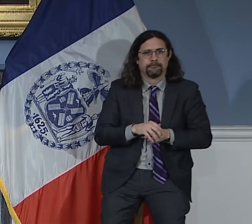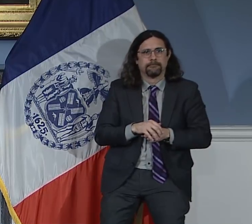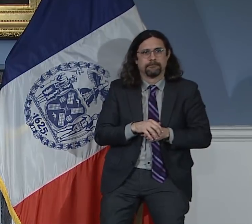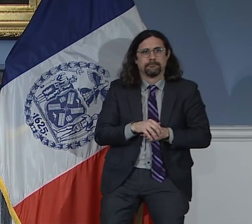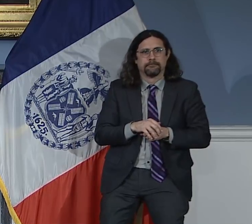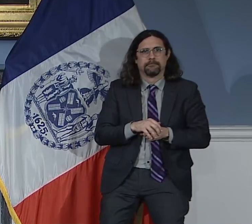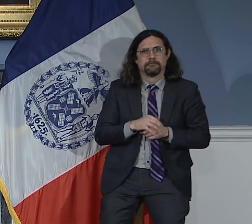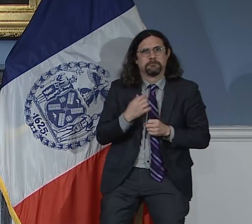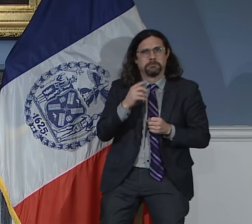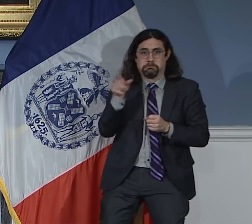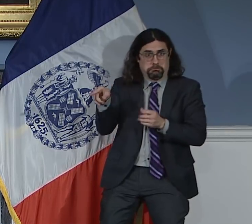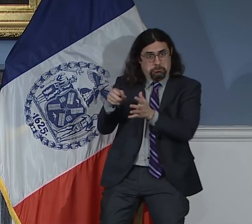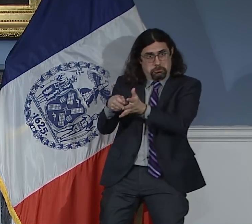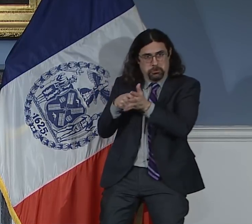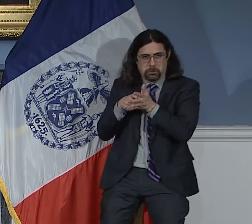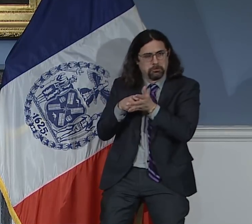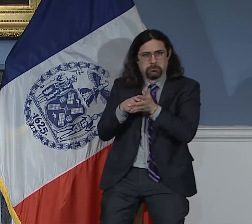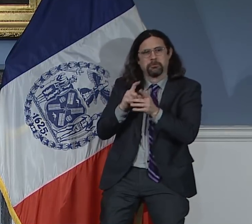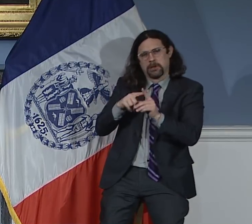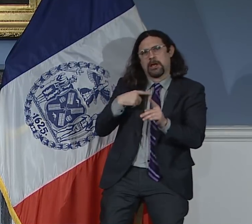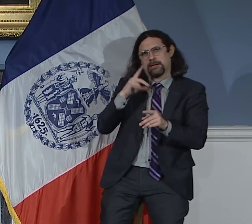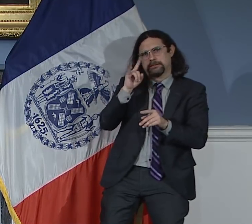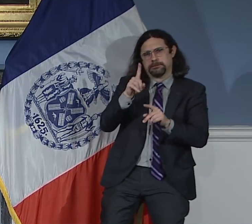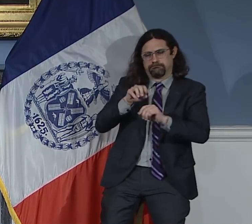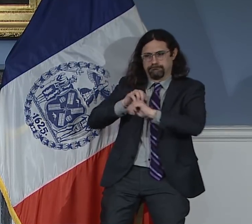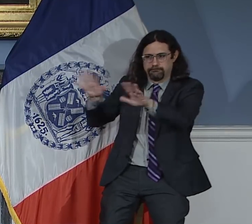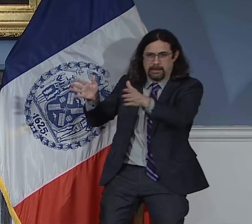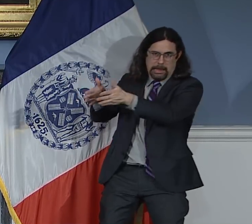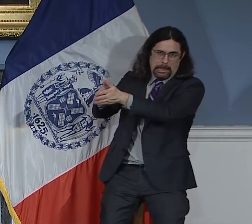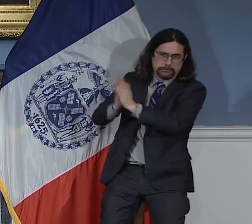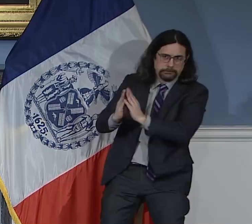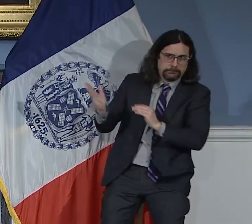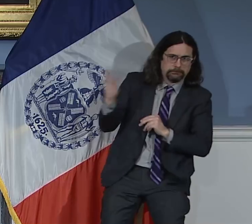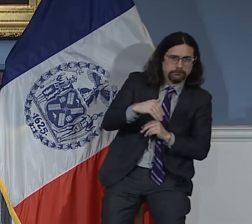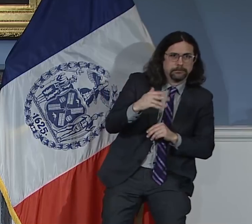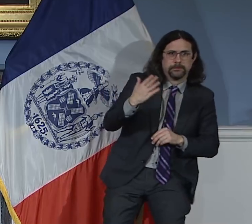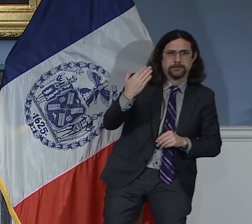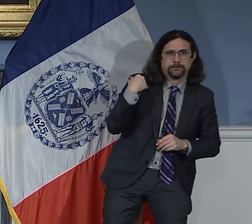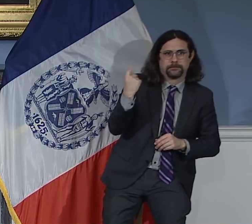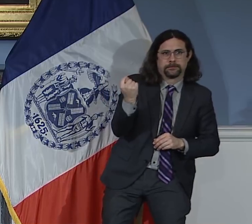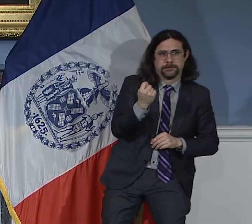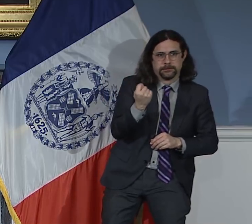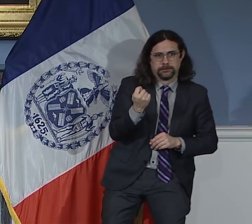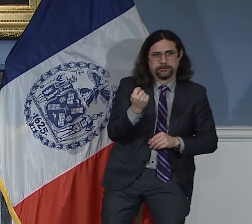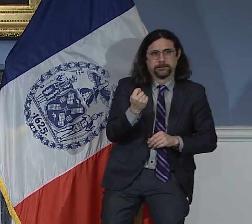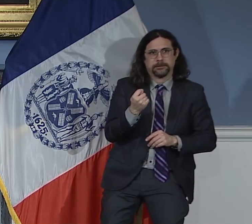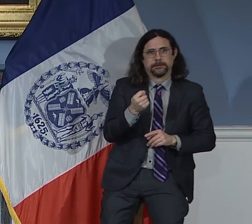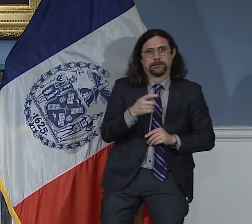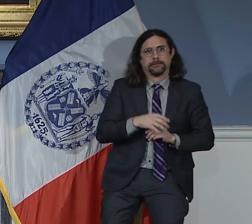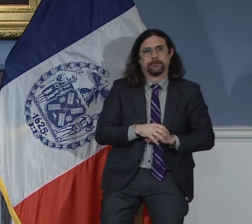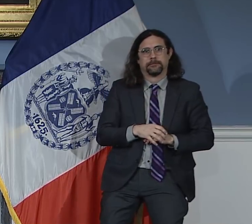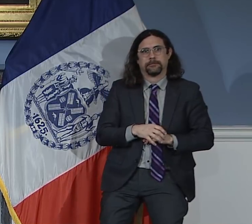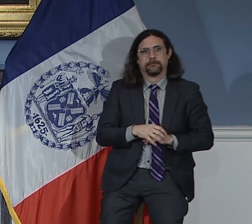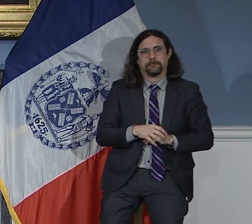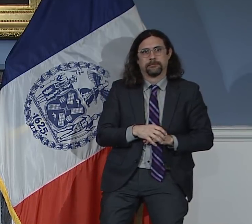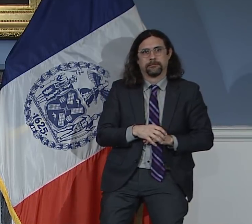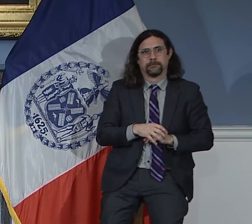SERVICE, I ASKED THEM TO JOIN NONETHELESS IN THE NAME OF ALL NEW YORKERS. THAT WAS TUEDASY.